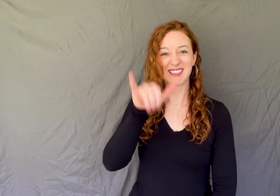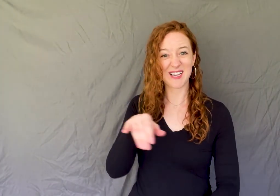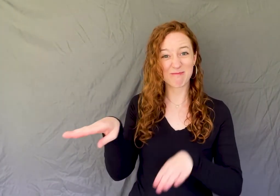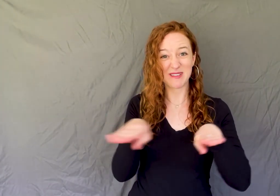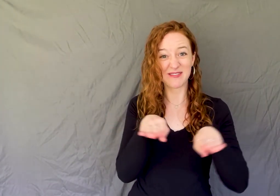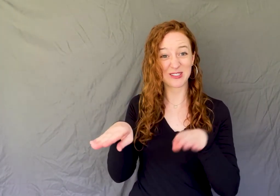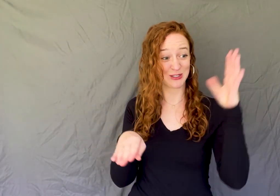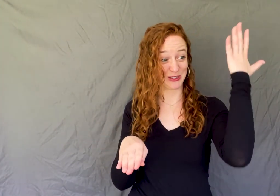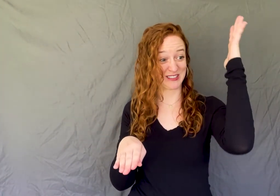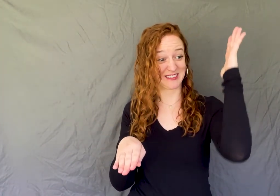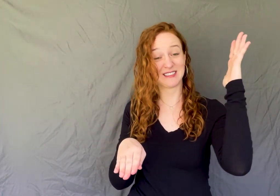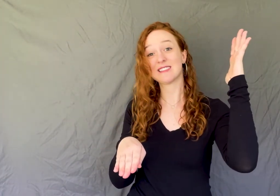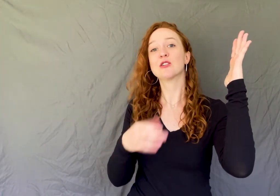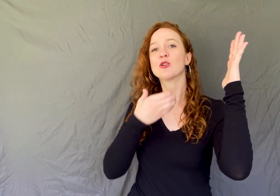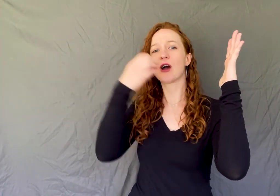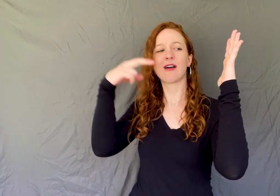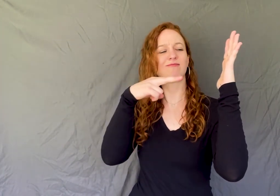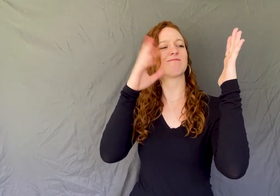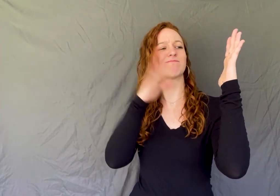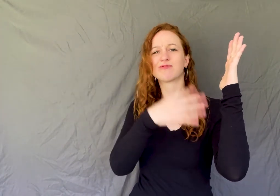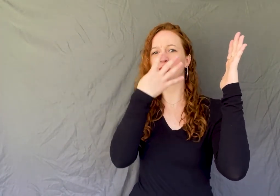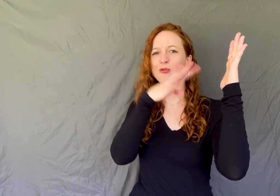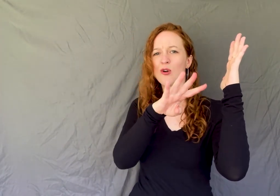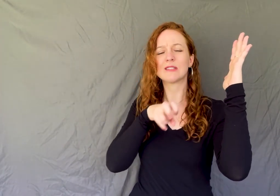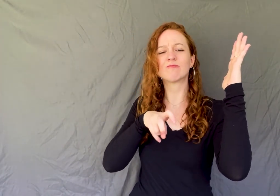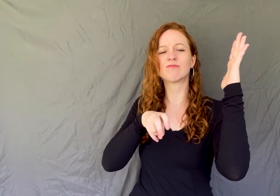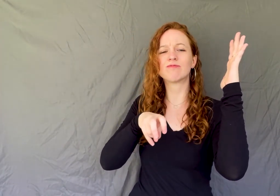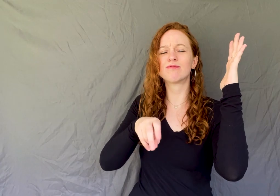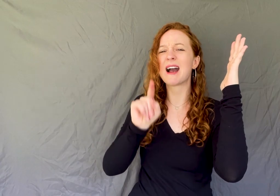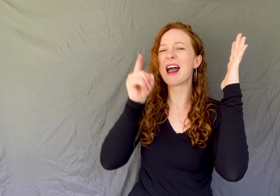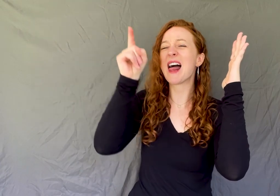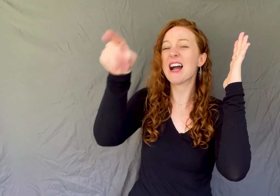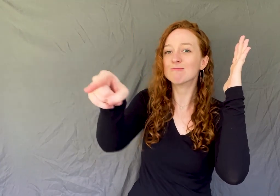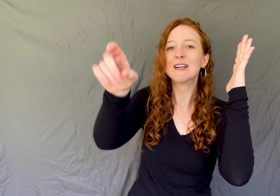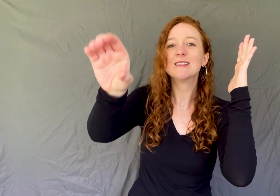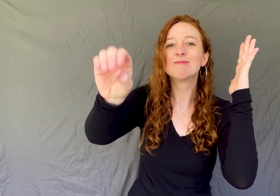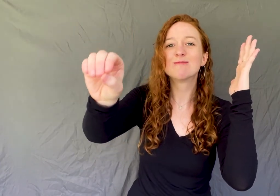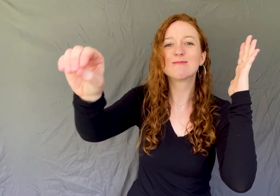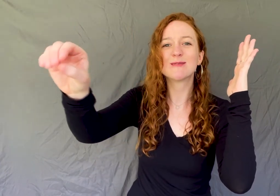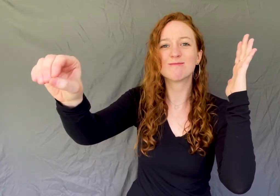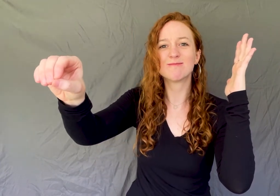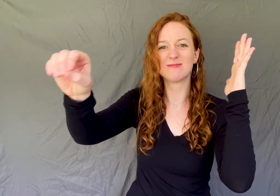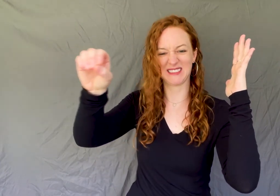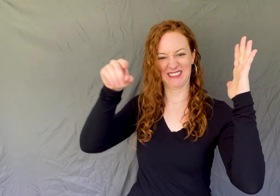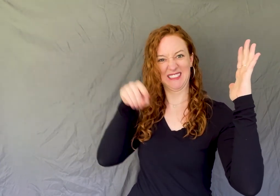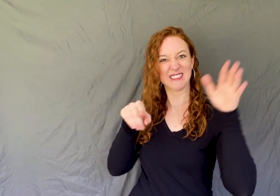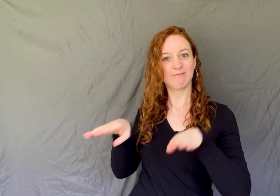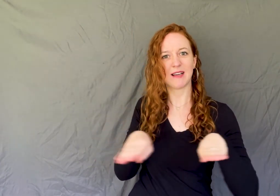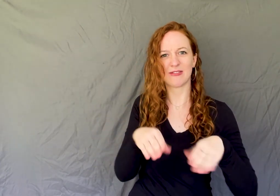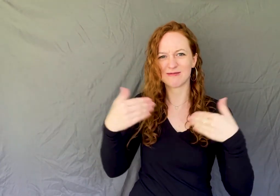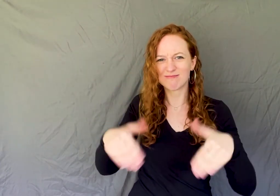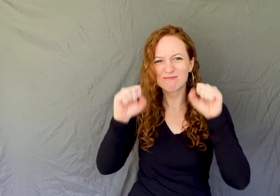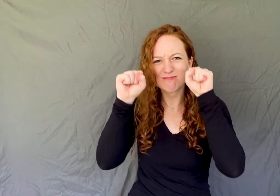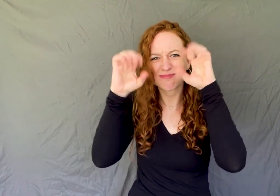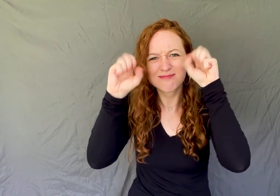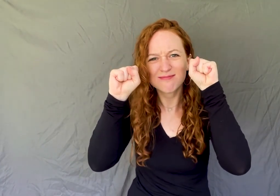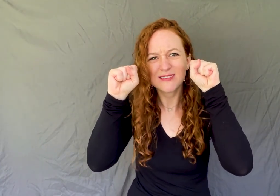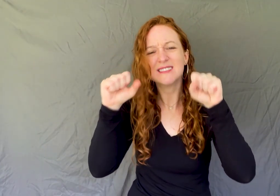The reason for this behavior is astonishing.